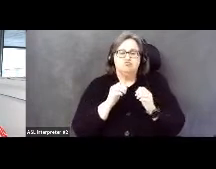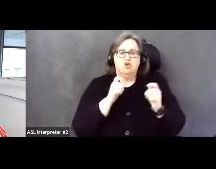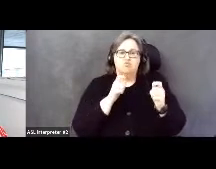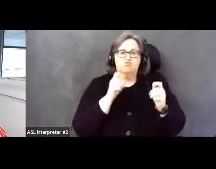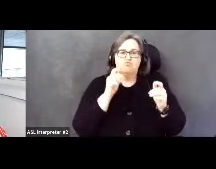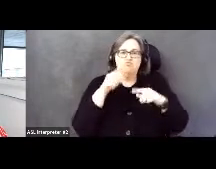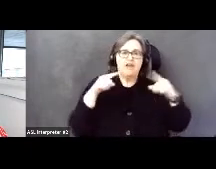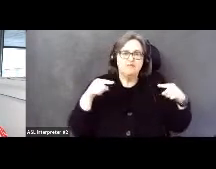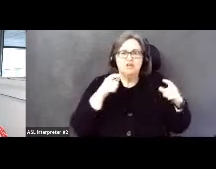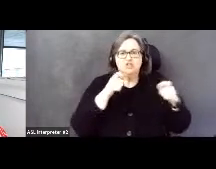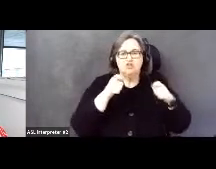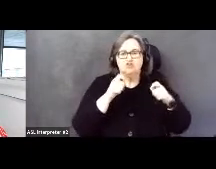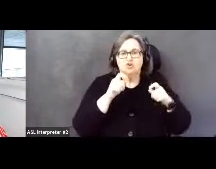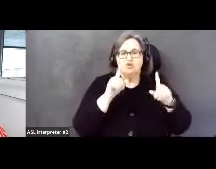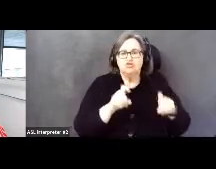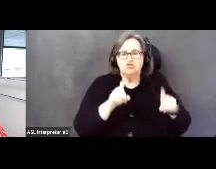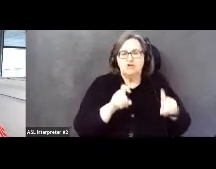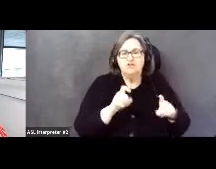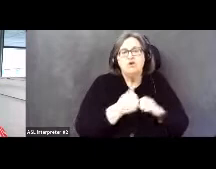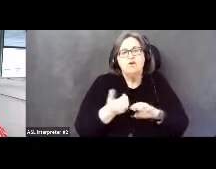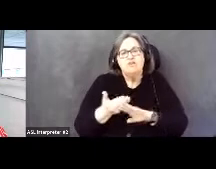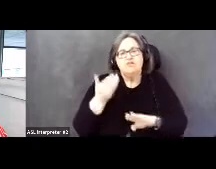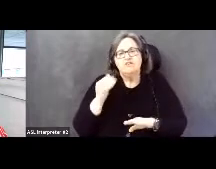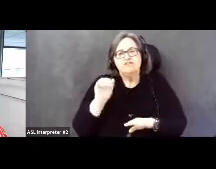previous ACL grant. And to summarize